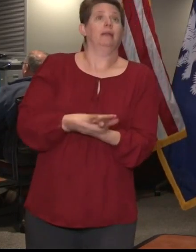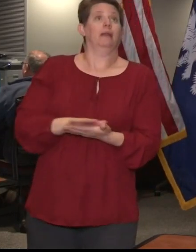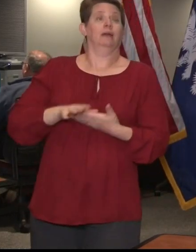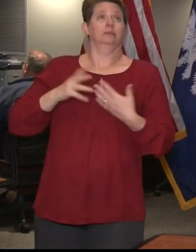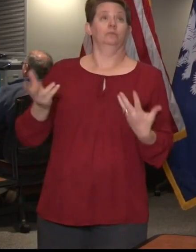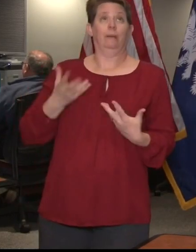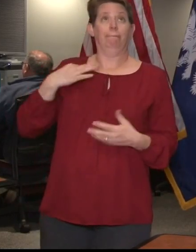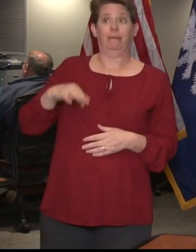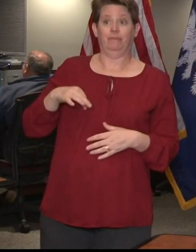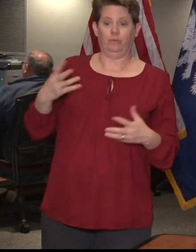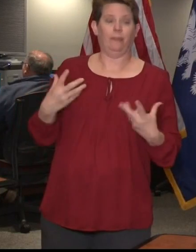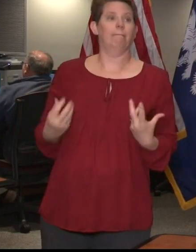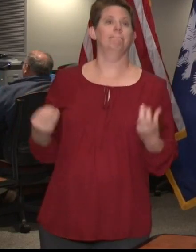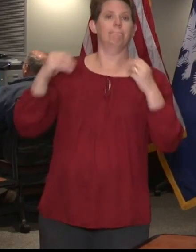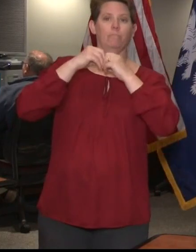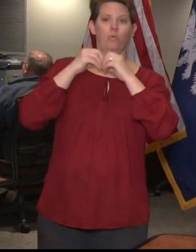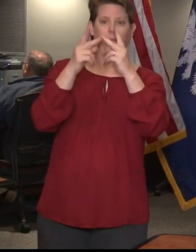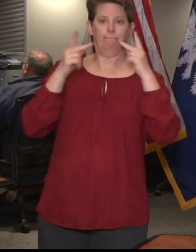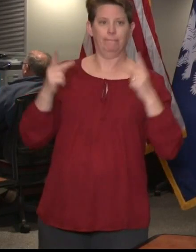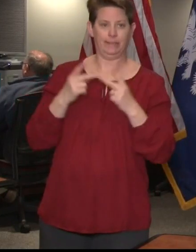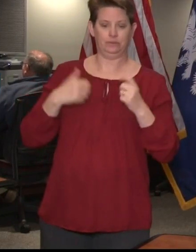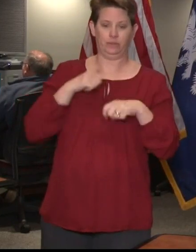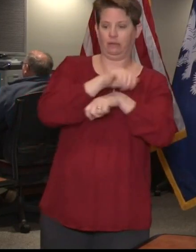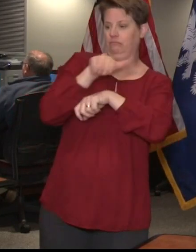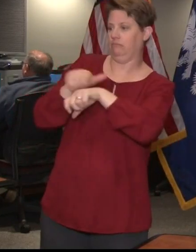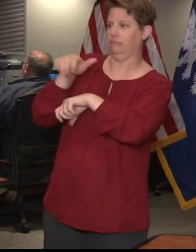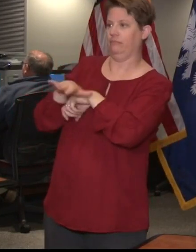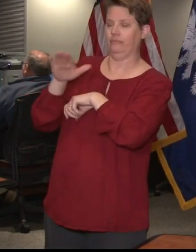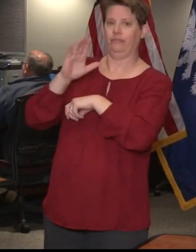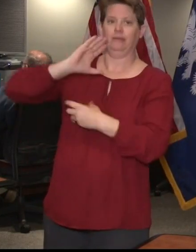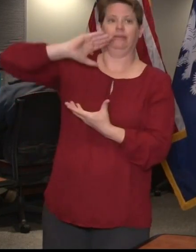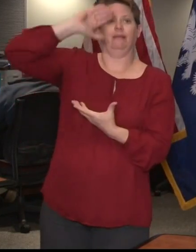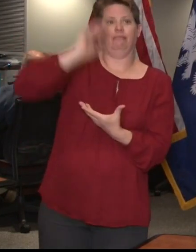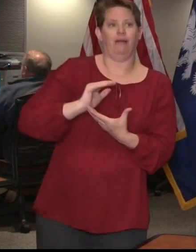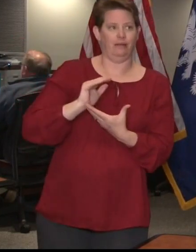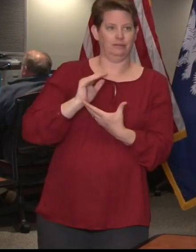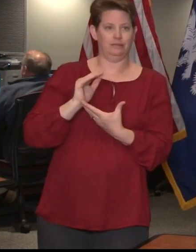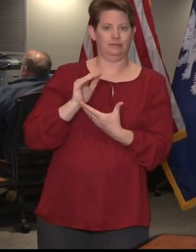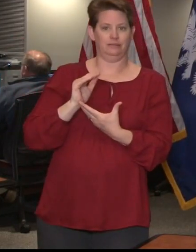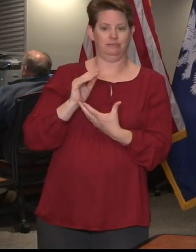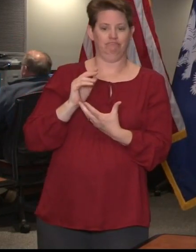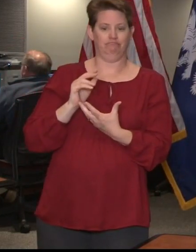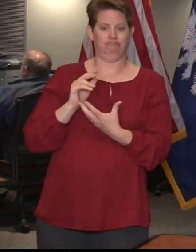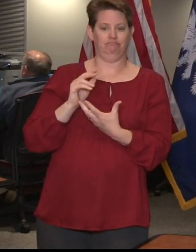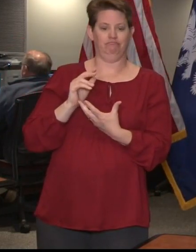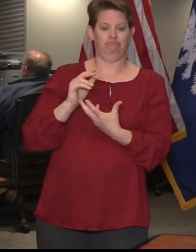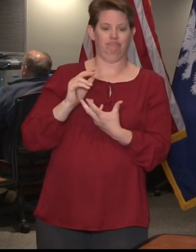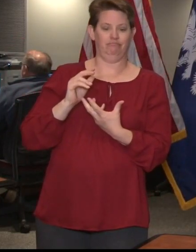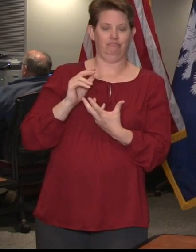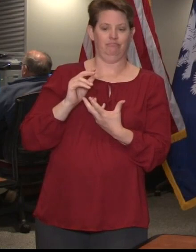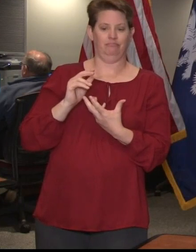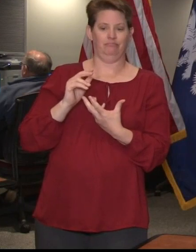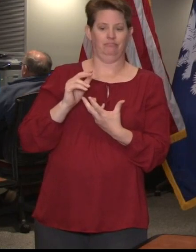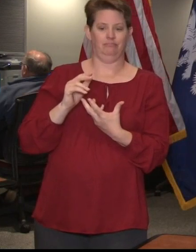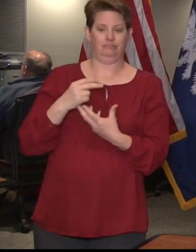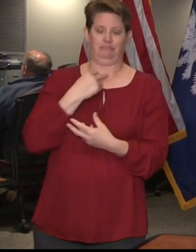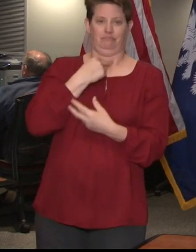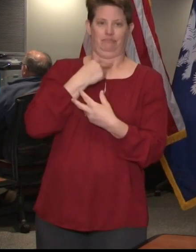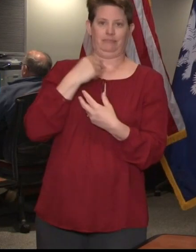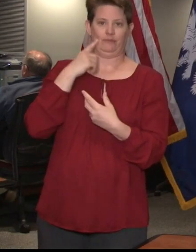WOULD CONSIDER AND EXPE DOIT THAT REQUEST. SO WE HOPE TO SEE WOULD CONSIDER AND EXPE DOIT THAT REQUEST. SO WE HOPE TO SEE MUSC WOULD CONSIDER AND EXPE DOIT THAT REQUEST. SO WE HOPE TO SEE MUSC COME WOULD CONSIDER AND EXPE DOIT THAT REQUEST. SO WE HOPE TO SEE MUSC COME ON THAT REQUEST. SO WE HOPE TO SEE MUSC COME ON @ WOULD CONSIDER AND EXPE DOIT THAT REQUEST. SO WE HOPE TO SEE MUSC COME ON @ THAT REQUEST. SO WE HOPE TO SEE MUSC COME ON @ BOARD. SO WE HOPE TO SEE MUSC COME ON @ BOARD. SO WE HOPE TO SEE MUSC COME ON @ BOARD. AND SO WE HOPE TO SEE MUSC COME ON @ BOARD. AND THE SO WE HOPE TO SEE MUSC COME ON @ BOARD. AND THE NICE SO WE HOPE TO SEE MUSC COME ON @ BOARD. AND THE NICE THING SO WE HOPE TO SEE MUSC COME ON @ BOARD. AND THE NICE THING ABOUT SO WE HOPE TO SEE MUSC COME ON @ BOARD. AND THE NICE THING ABOUT THAT, BOARD. AND THE NICE THING ABOUT THAT, BOARD. AND THE NICE THING ABOUT THAT, THE BOARD. AND THE NICE THING ABOUT THAT, THE BENEFIT BOARD. AND THE NICE THING ABOUT THAT, THE BENEFIT IS BOARD. AND THE NICE THING ABOUT THAT, THE BENEFIT IS THE BOARD. AND THE NICE THING ABOUT THAT, THE BENEFIT IS THE MORE BOARD. AND THE NICE THING ABOUT THAT, THE BENEFIT IS THE MORE CENTERS AND THE NICE THING ABOUT THAT, THE BENEFIT IS THE MORE CENTERS AND THE NICE THING ABOUT THAT, THE BENEFIT IS THE MORE CENTERS WE AND THE NICE THING ABOUT THAT, THE BENEFIT IS THE MORE CENTERS WE HAVE, AND THE NICE THING ABOUT THAT, THE BENEFIT IS THE MORE CENTERS WE HAVE, IT AND THE NICE THING ABOUT THAT, THE BENEFIT IS THE MORE CENTERS WE HAVE, IT REDUCES